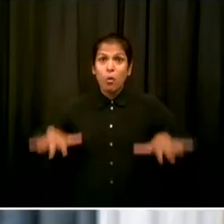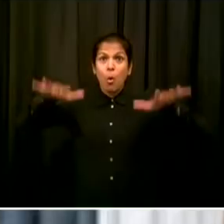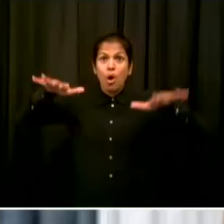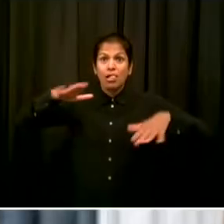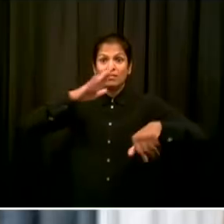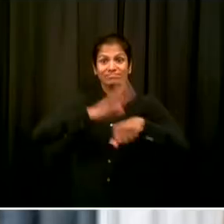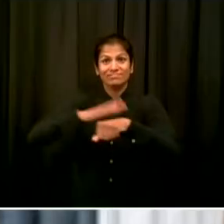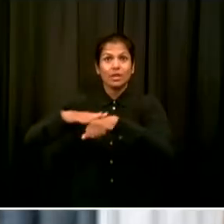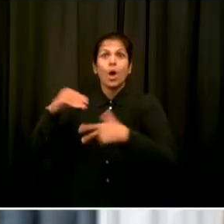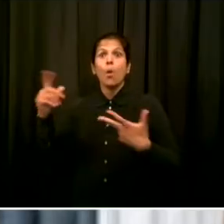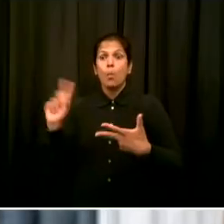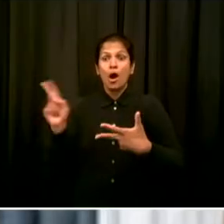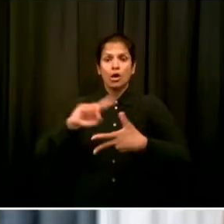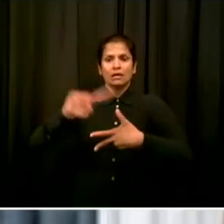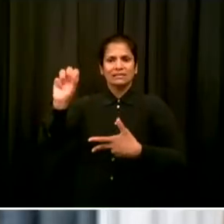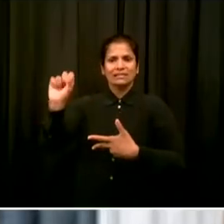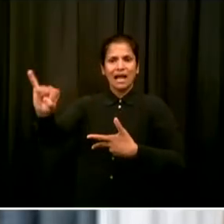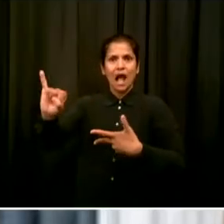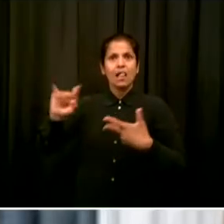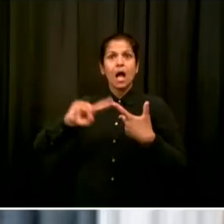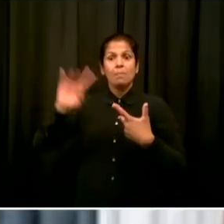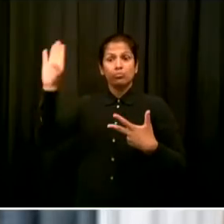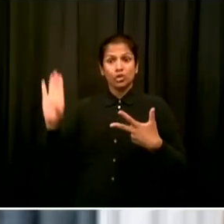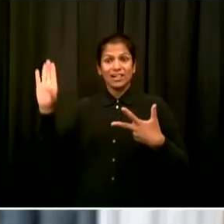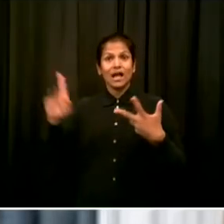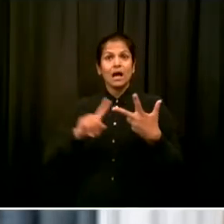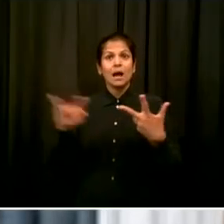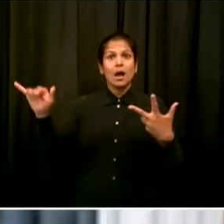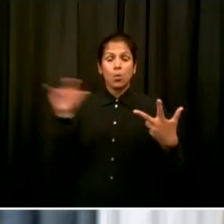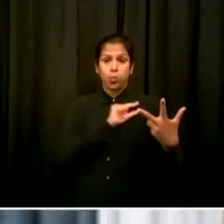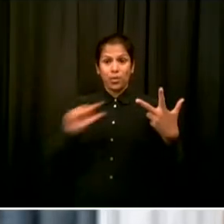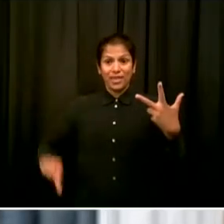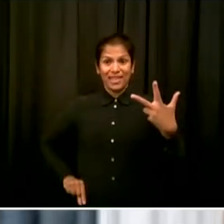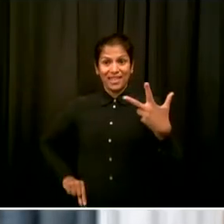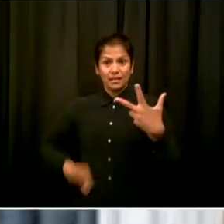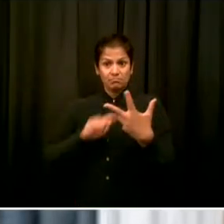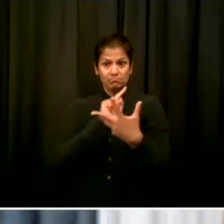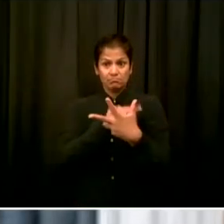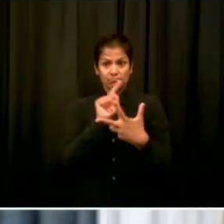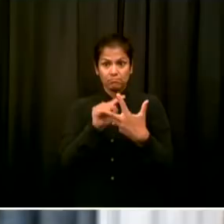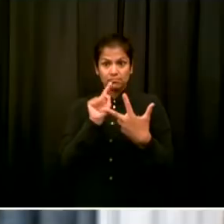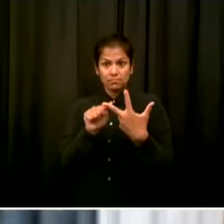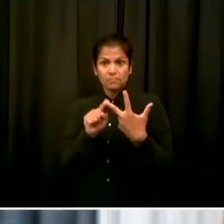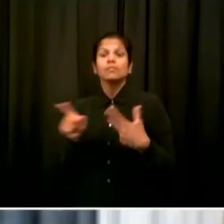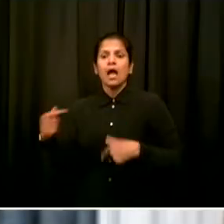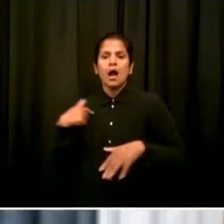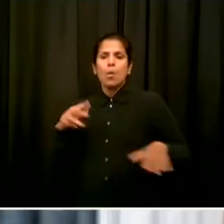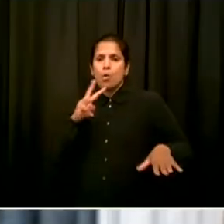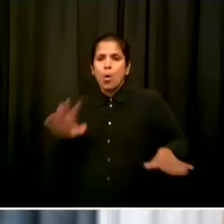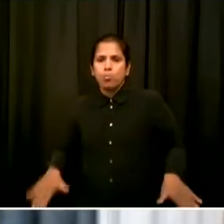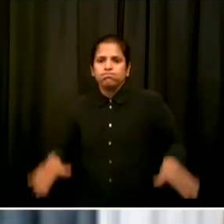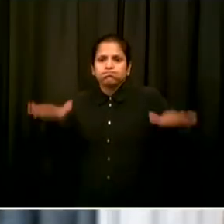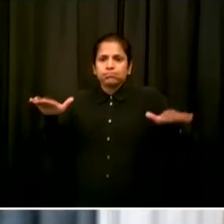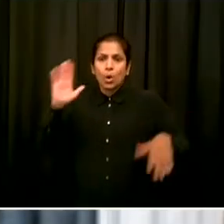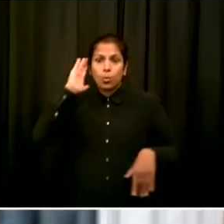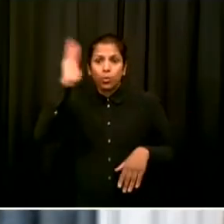WARNINGS HAVE BEEN ISSUED FOR STATEN ISLAND, BROOKLYN AND SOUTHERN QUEENS,